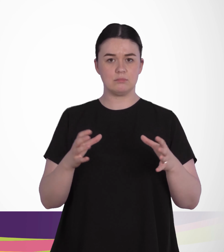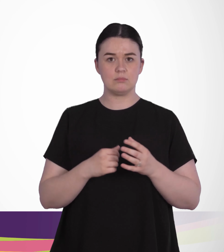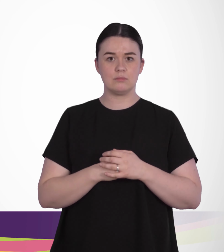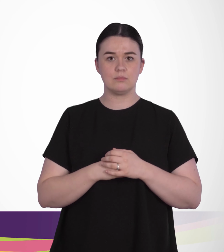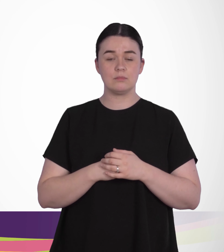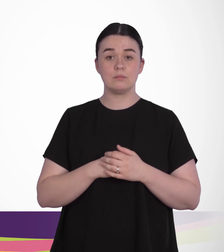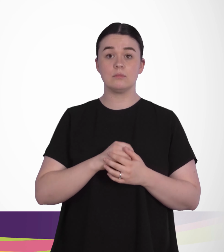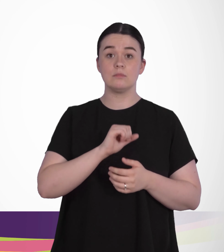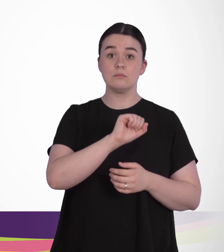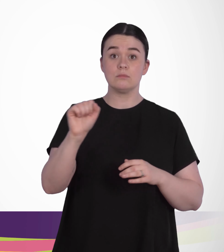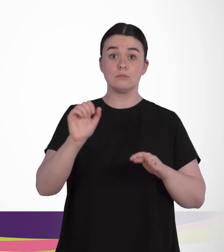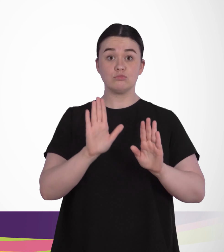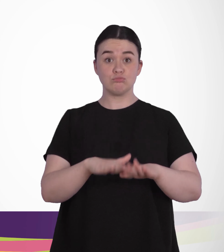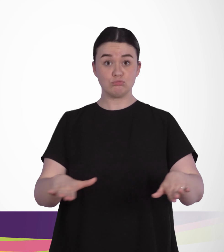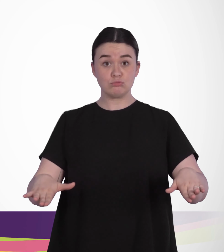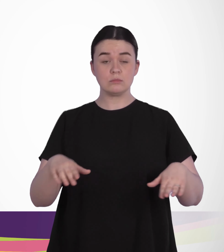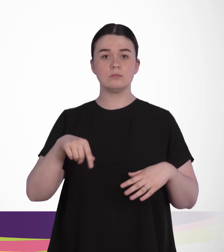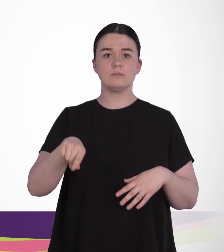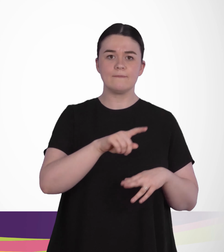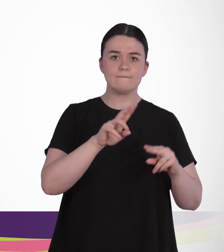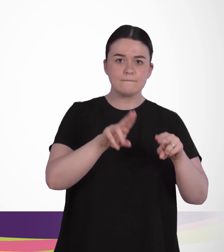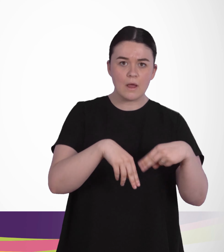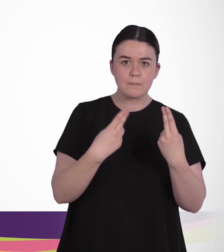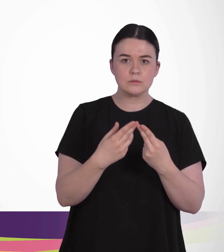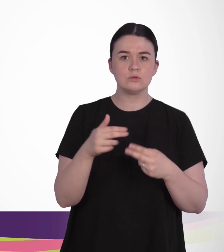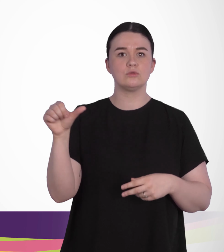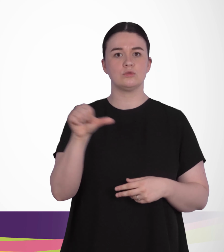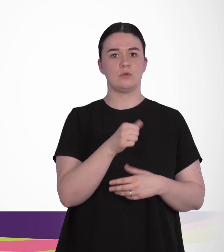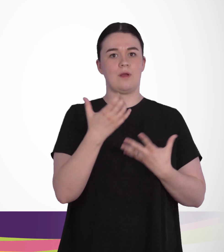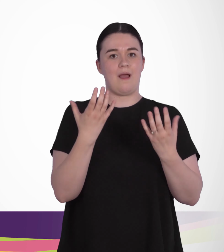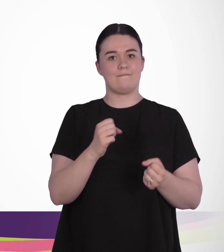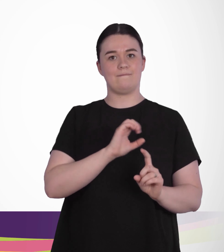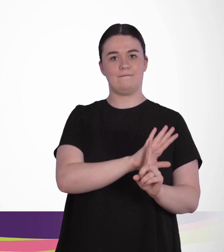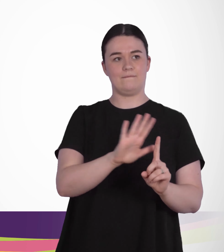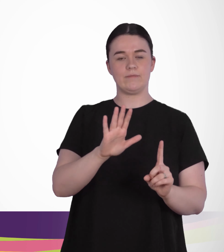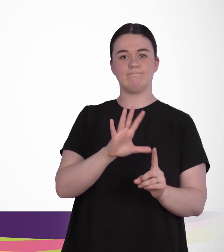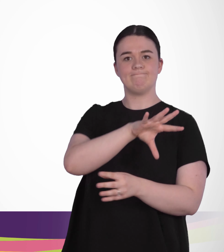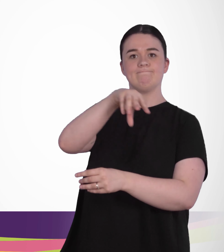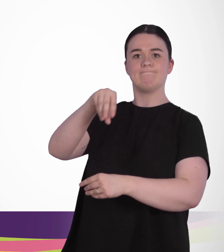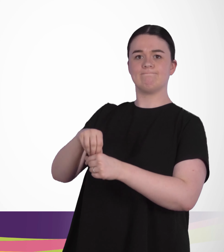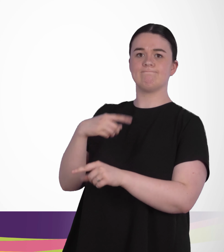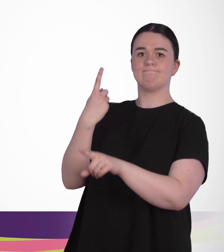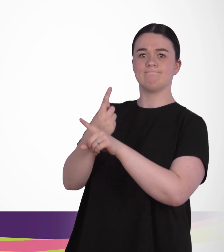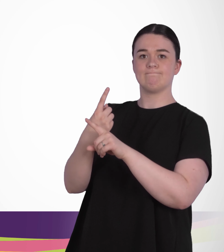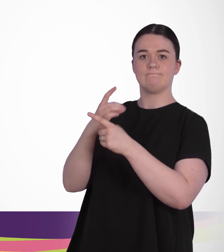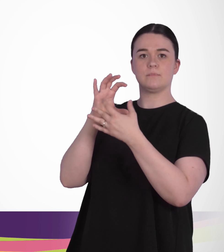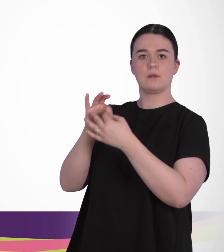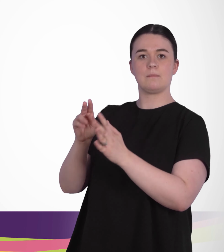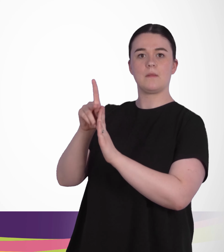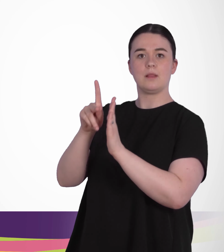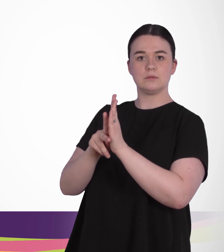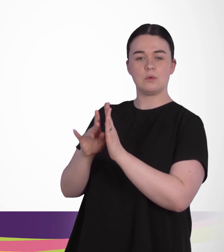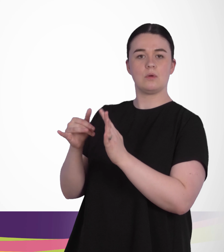and that children and families should have a voice in the policies and